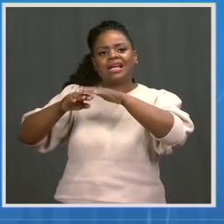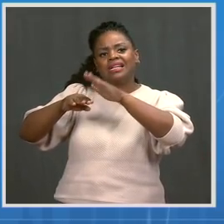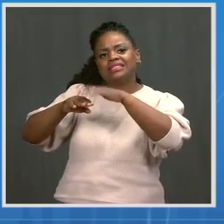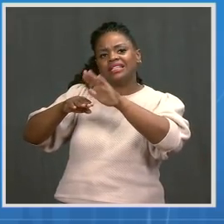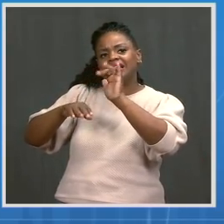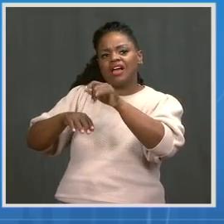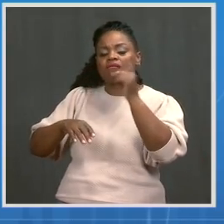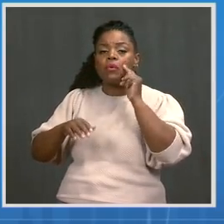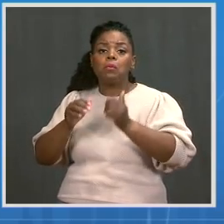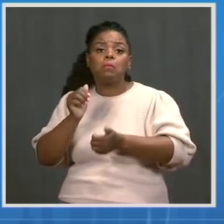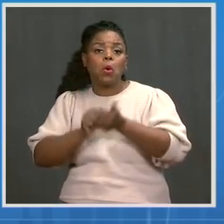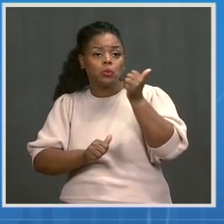This is a remarkable achievement.